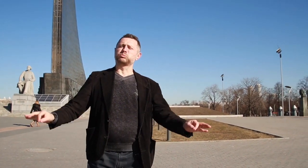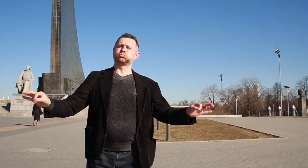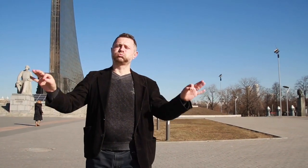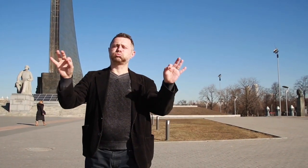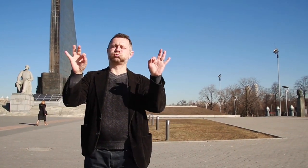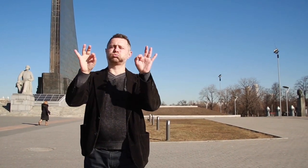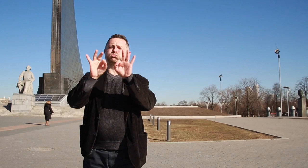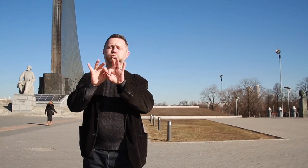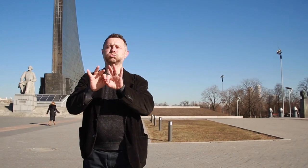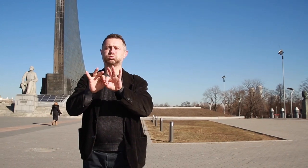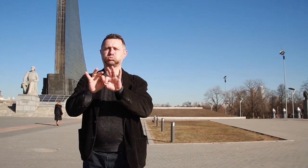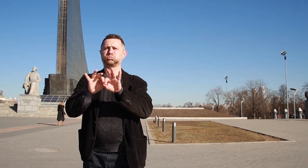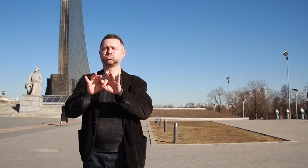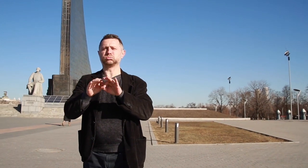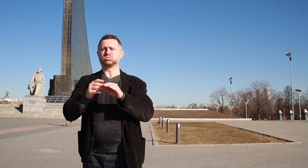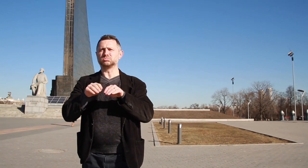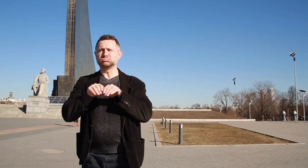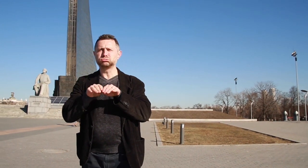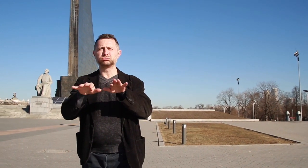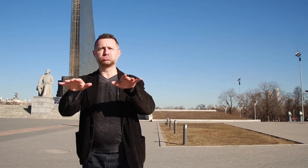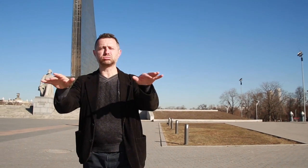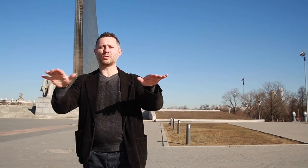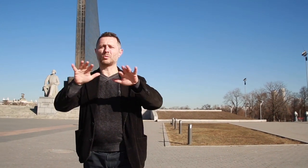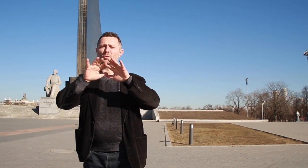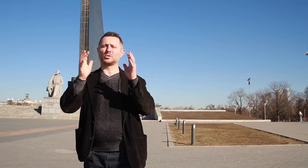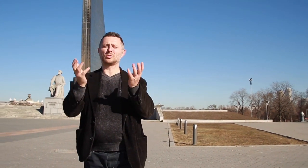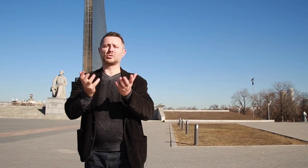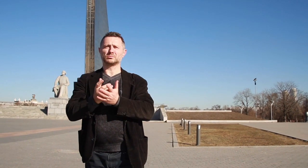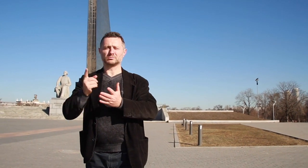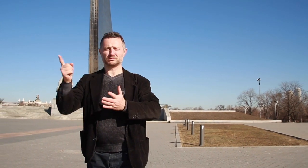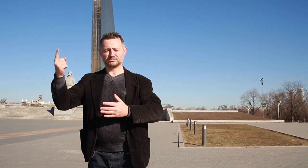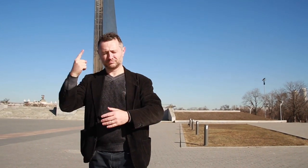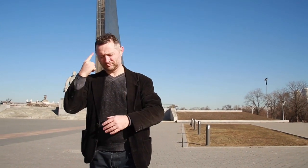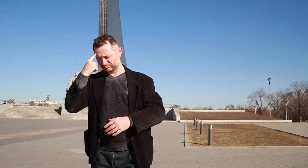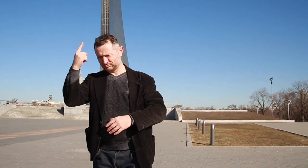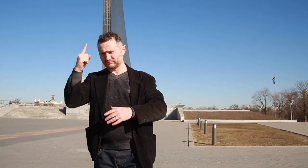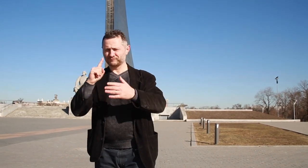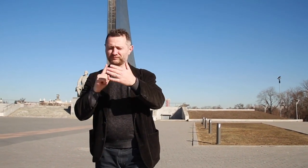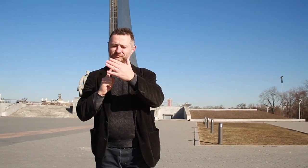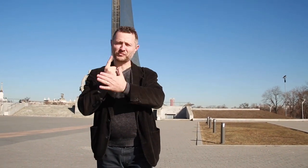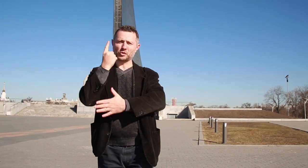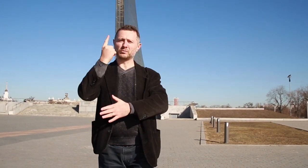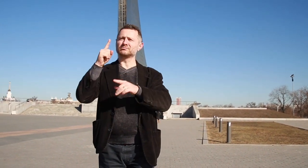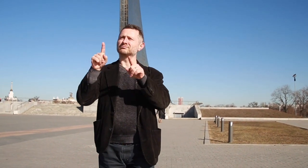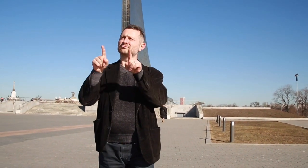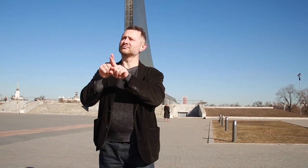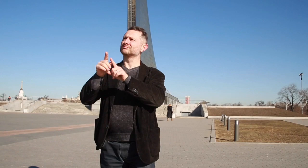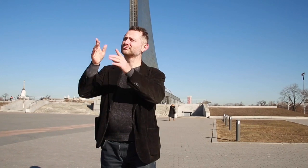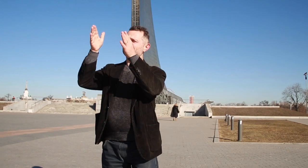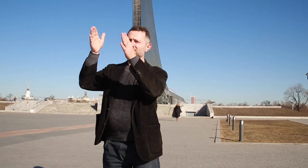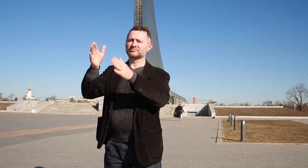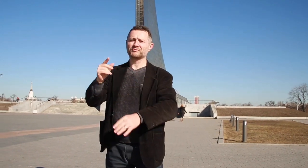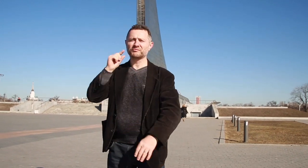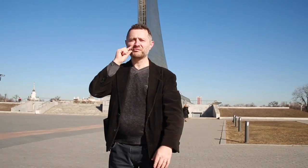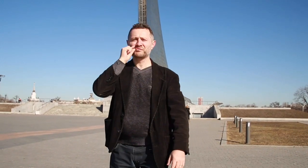the engineering and physics of space flight, orbit, and so on. He submitted these theories to